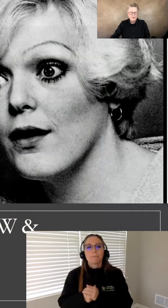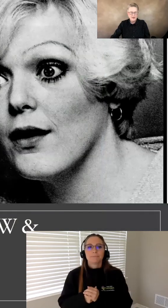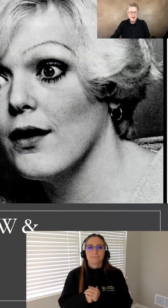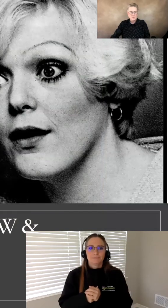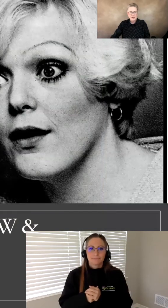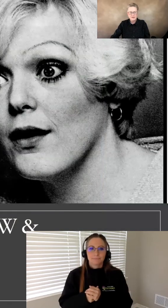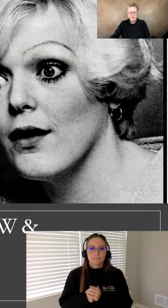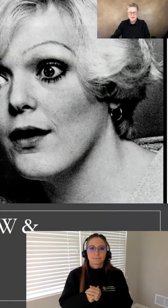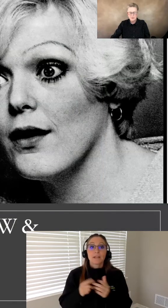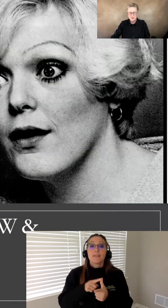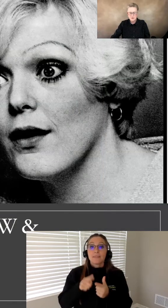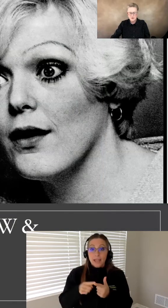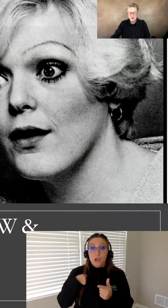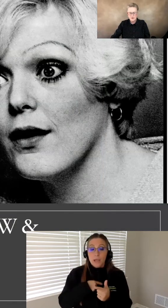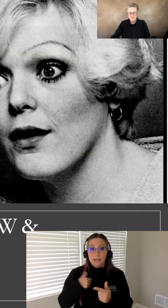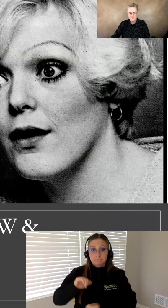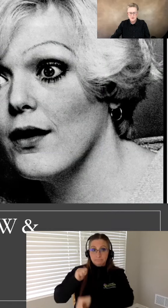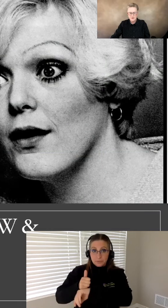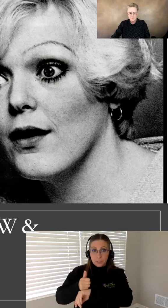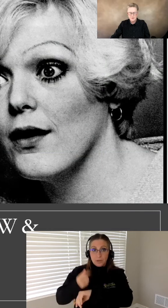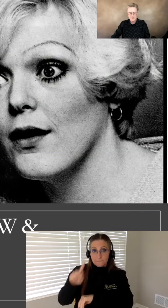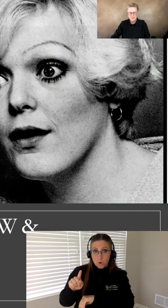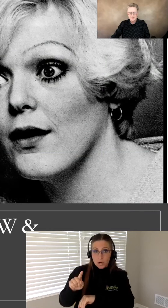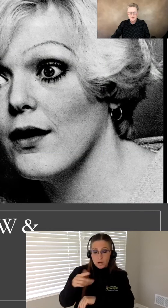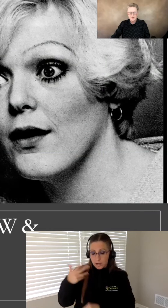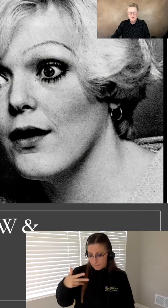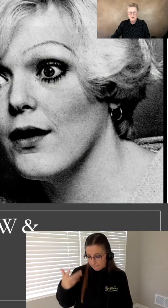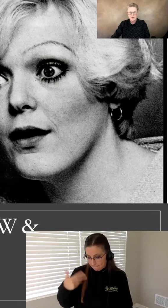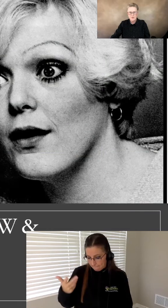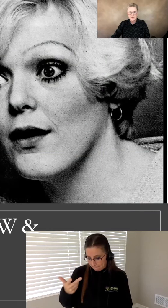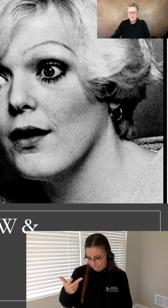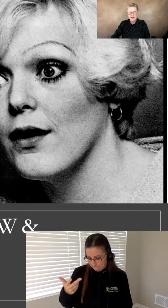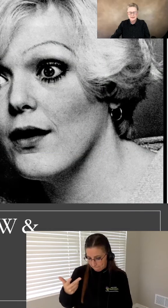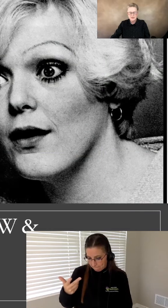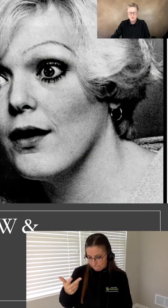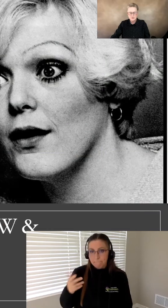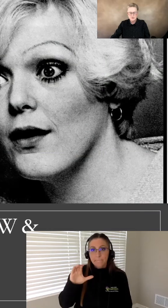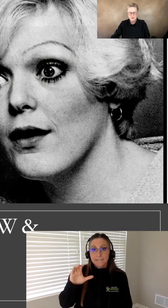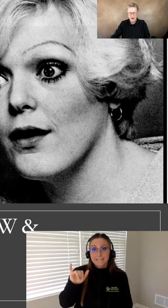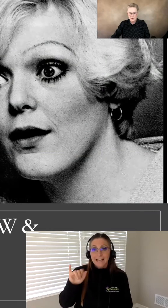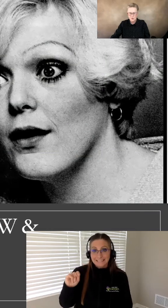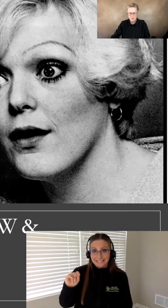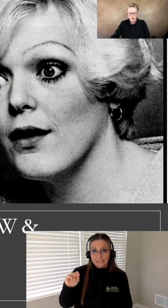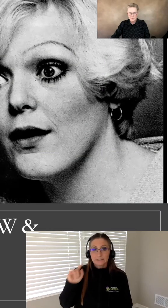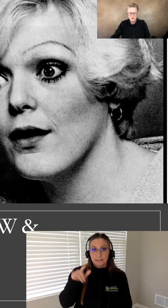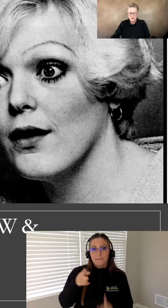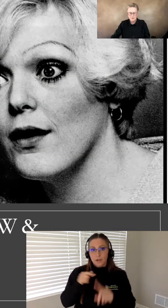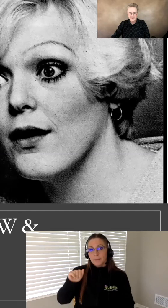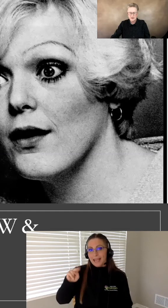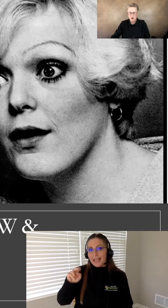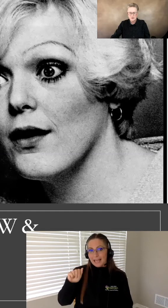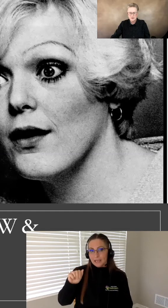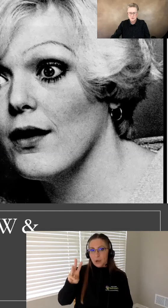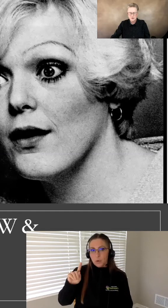then we had the establishment of CIT which was from Anna Witter-Merithew and Becky Carlson were the